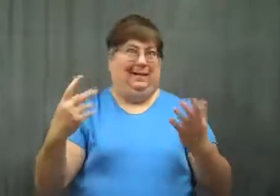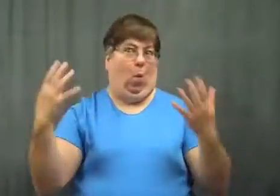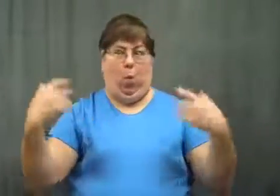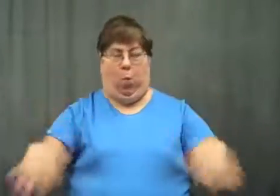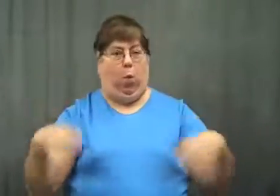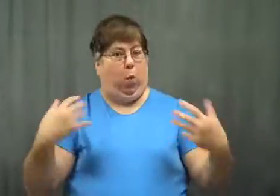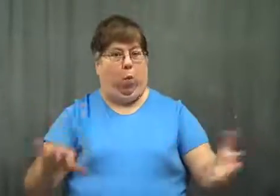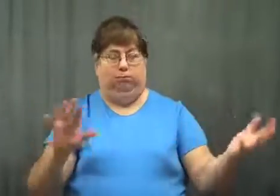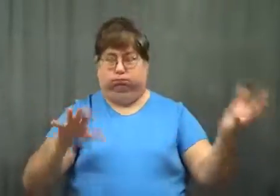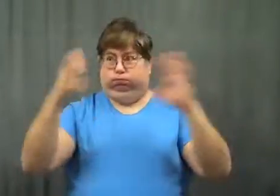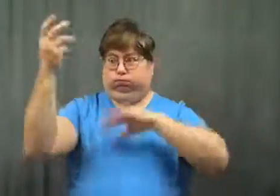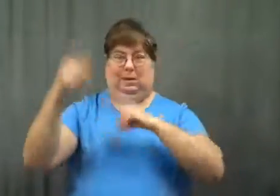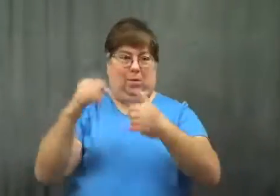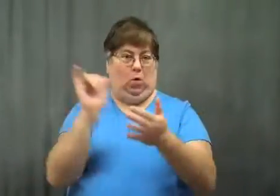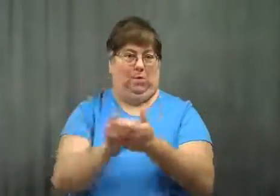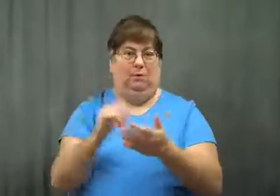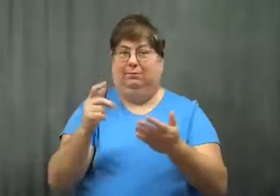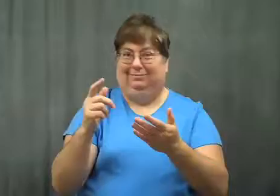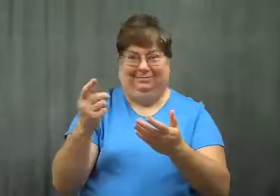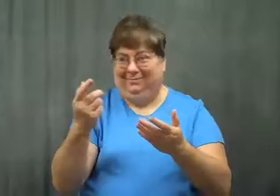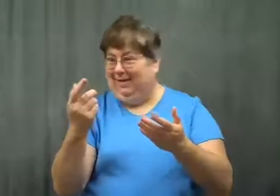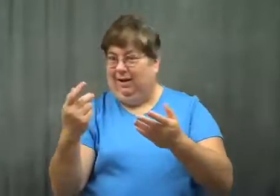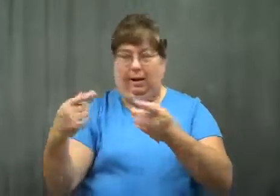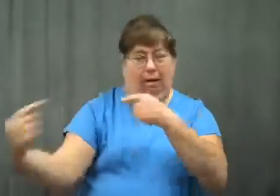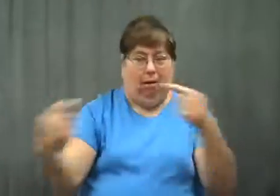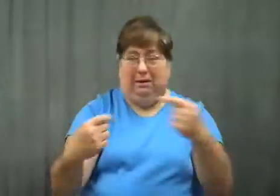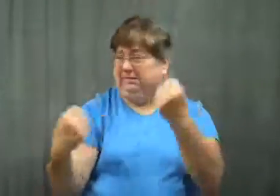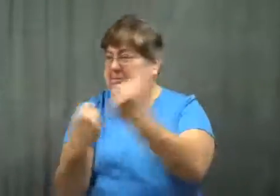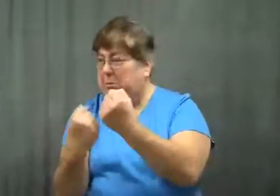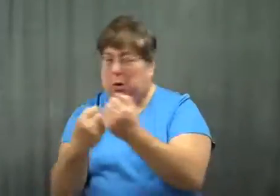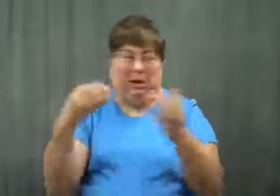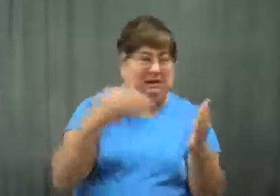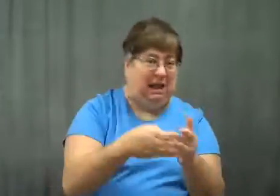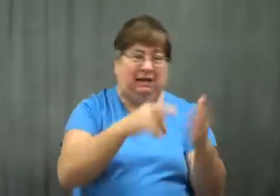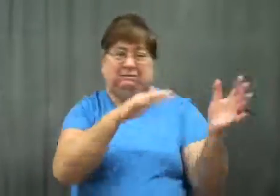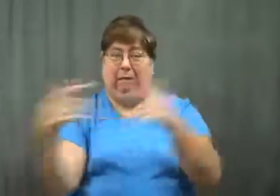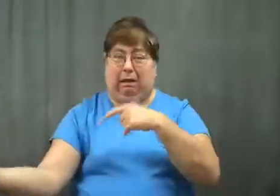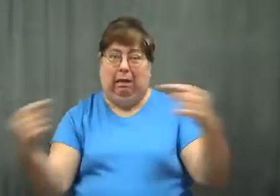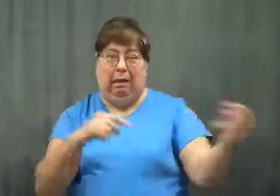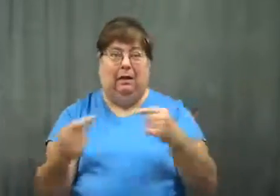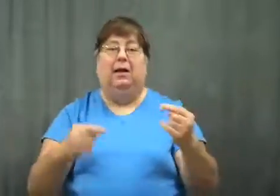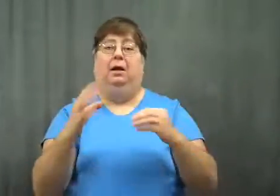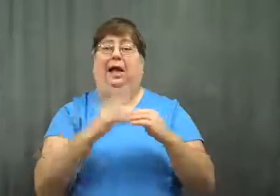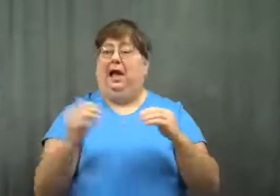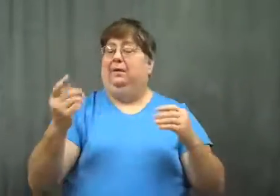There has been a big uproar about this law, with people for and against the law.